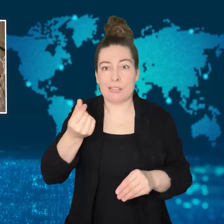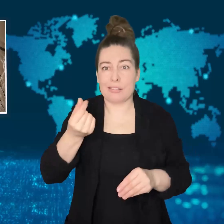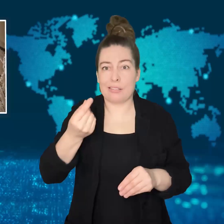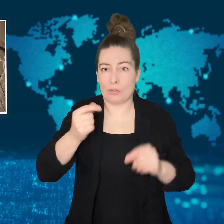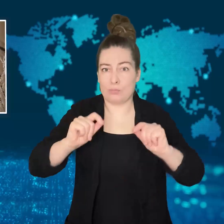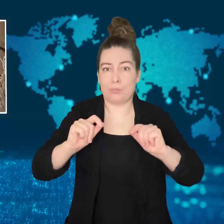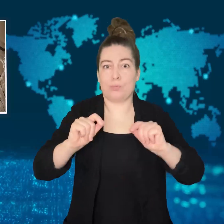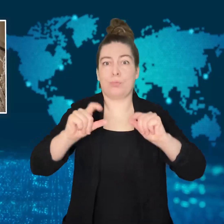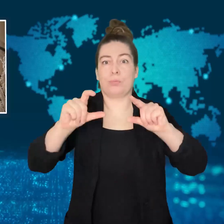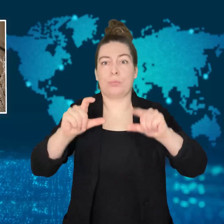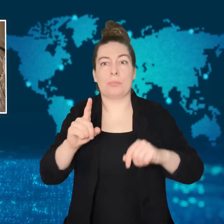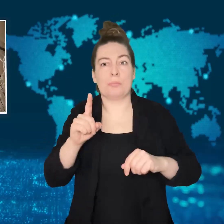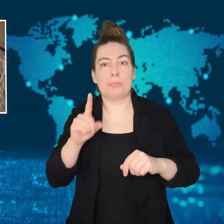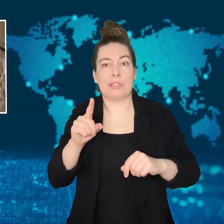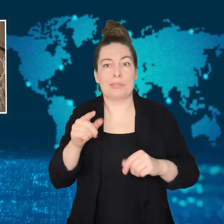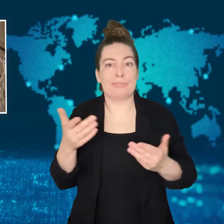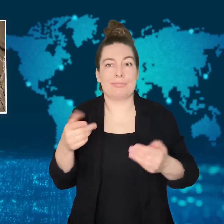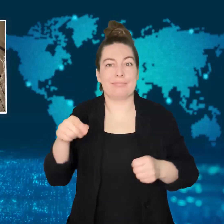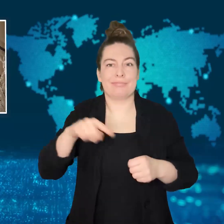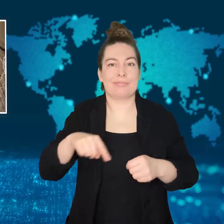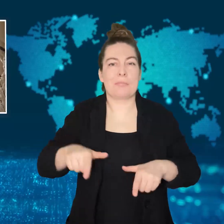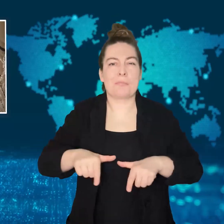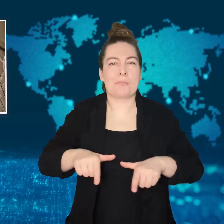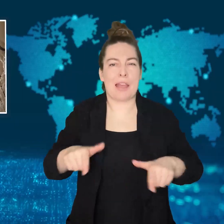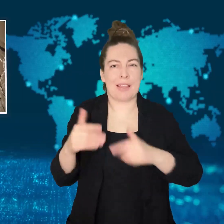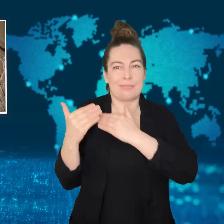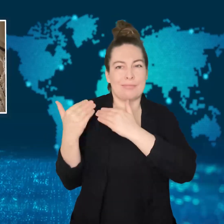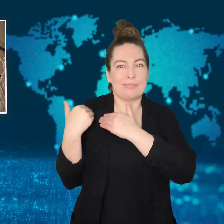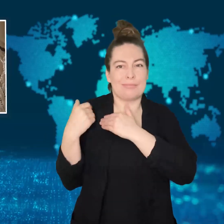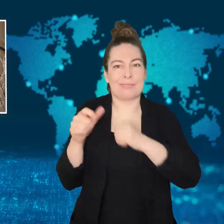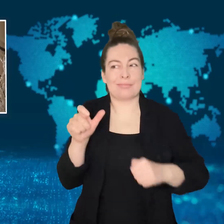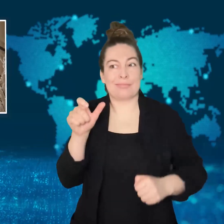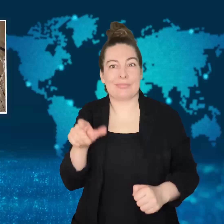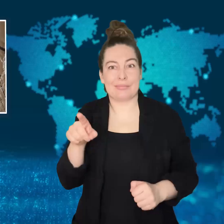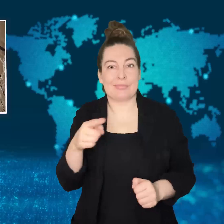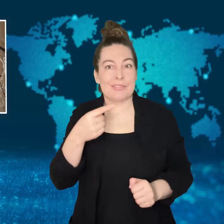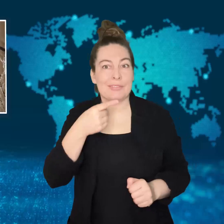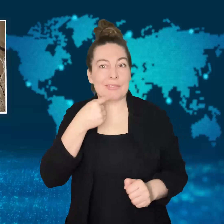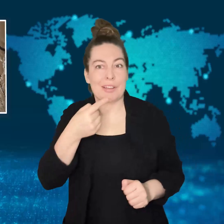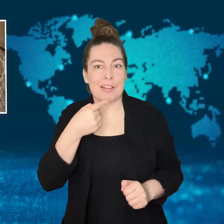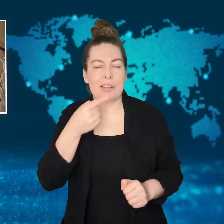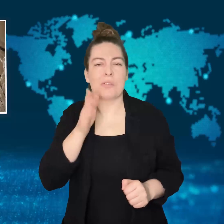Forestry and Fisheries, 150,000 tons of